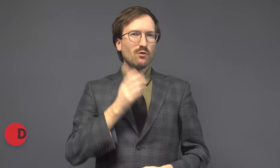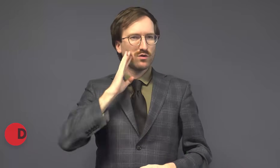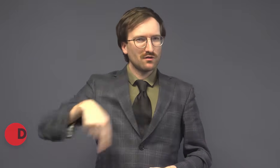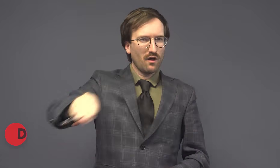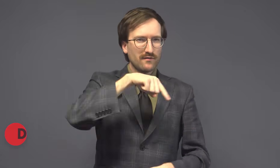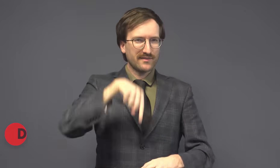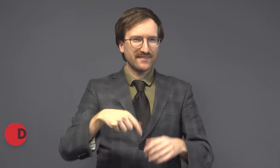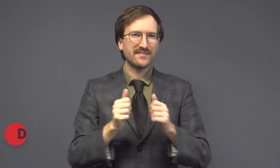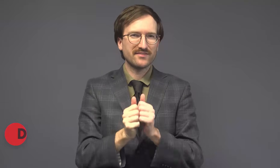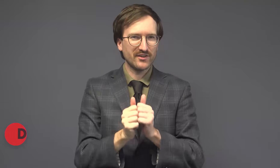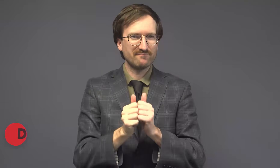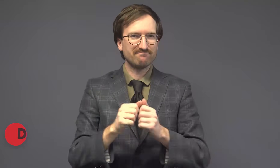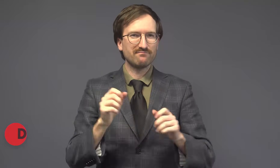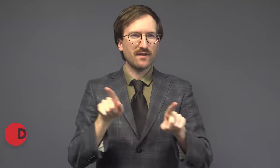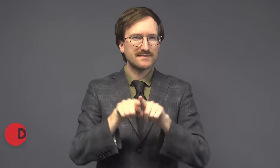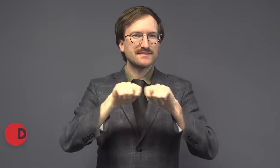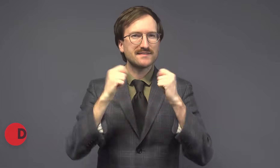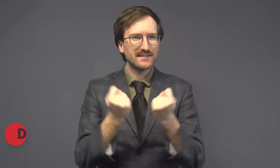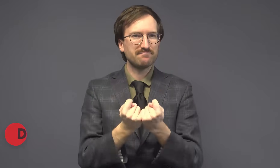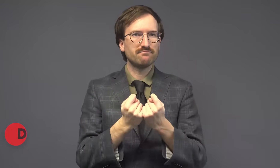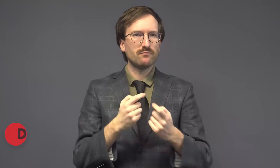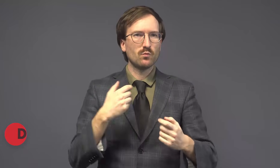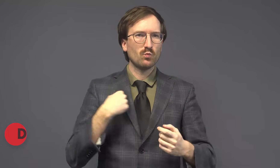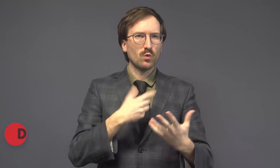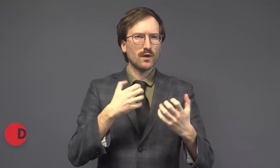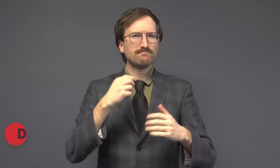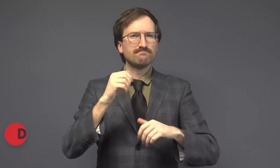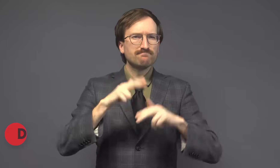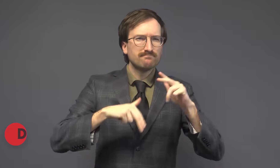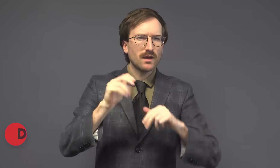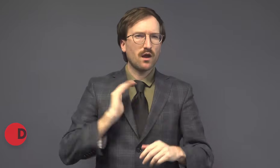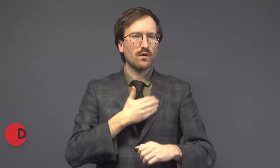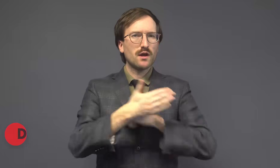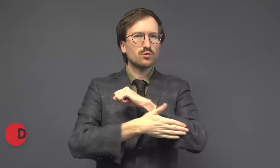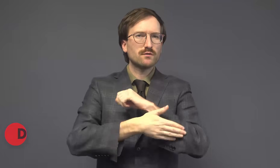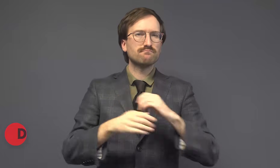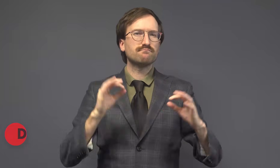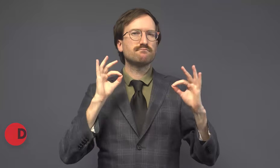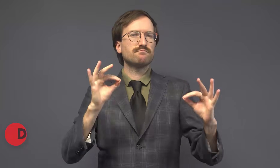We will work together as a team to live in a country where we won’t